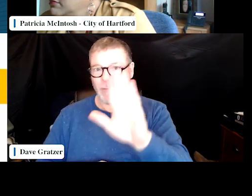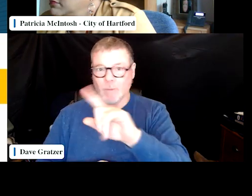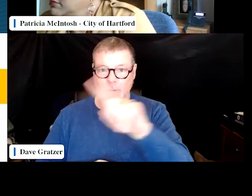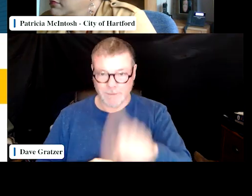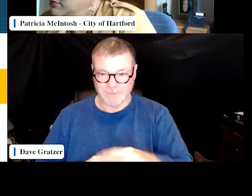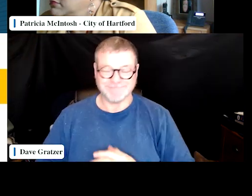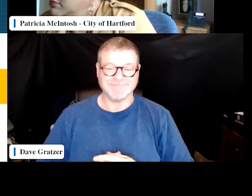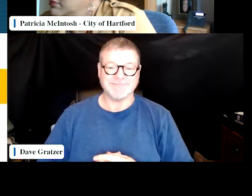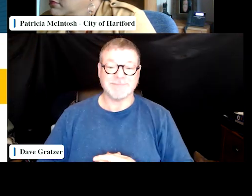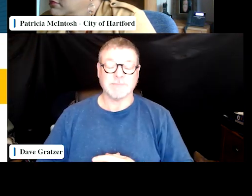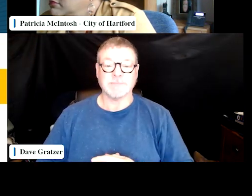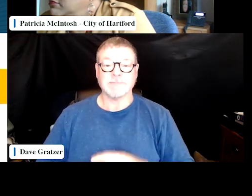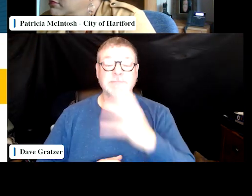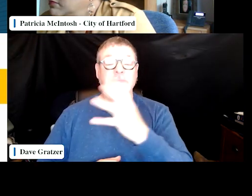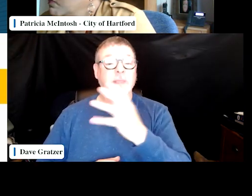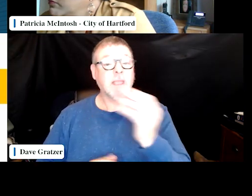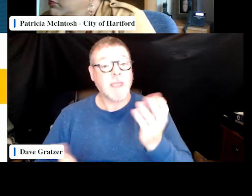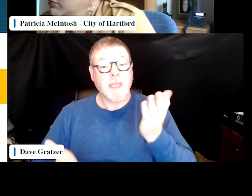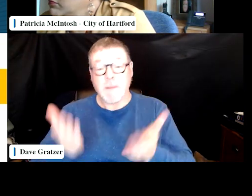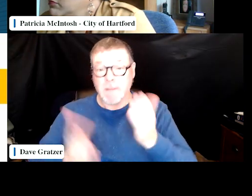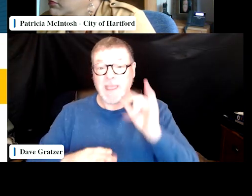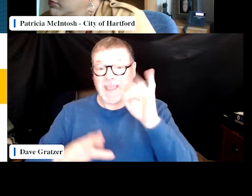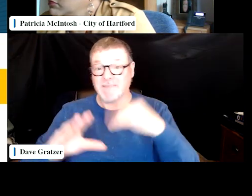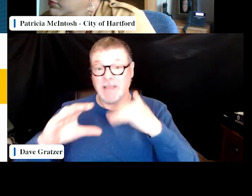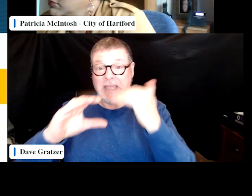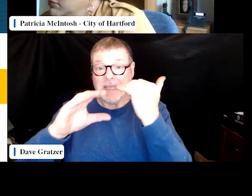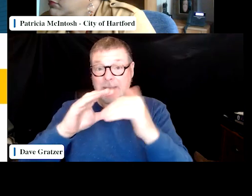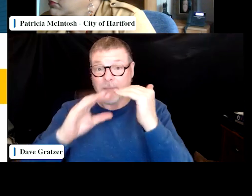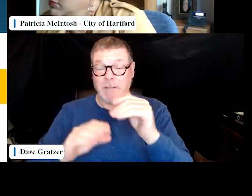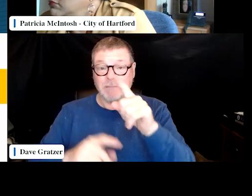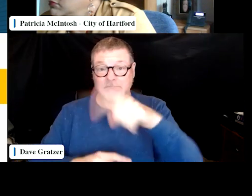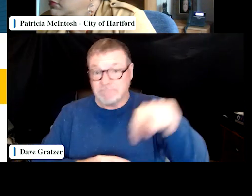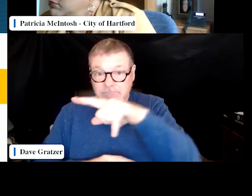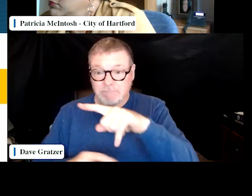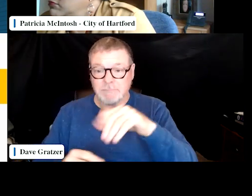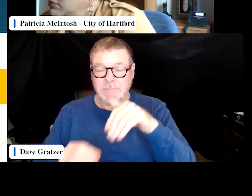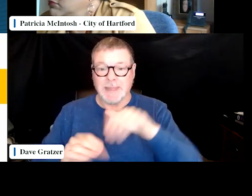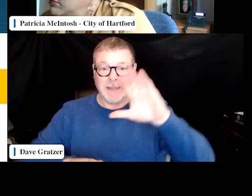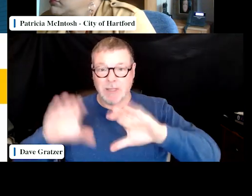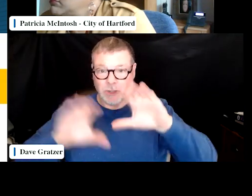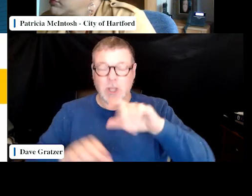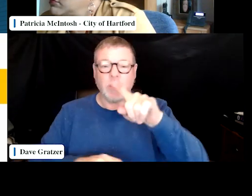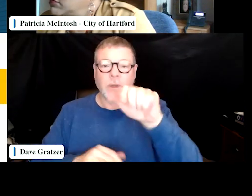And maybe if I email one of y'all in the chat, y'all could post my email